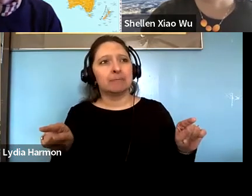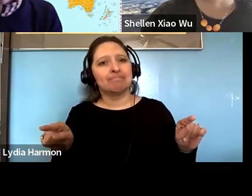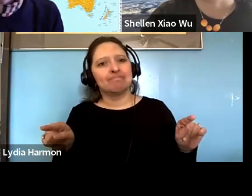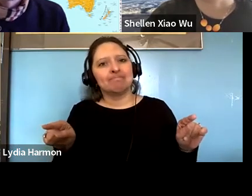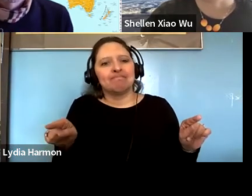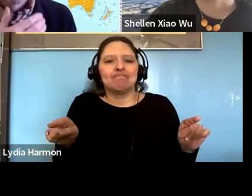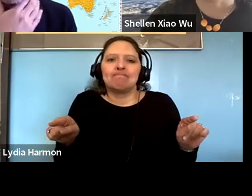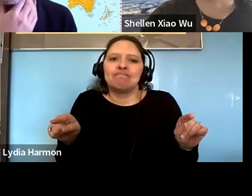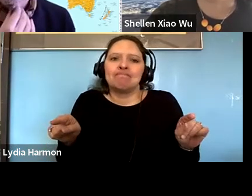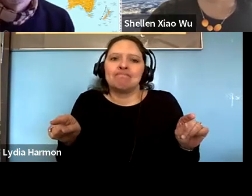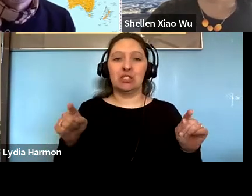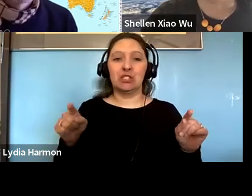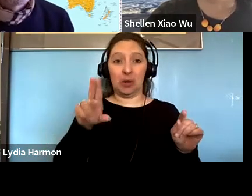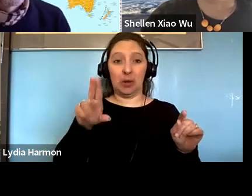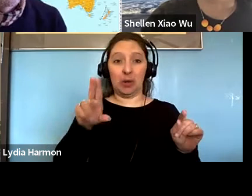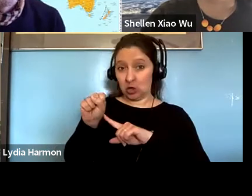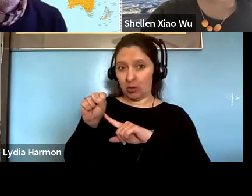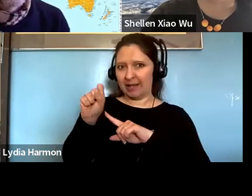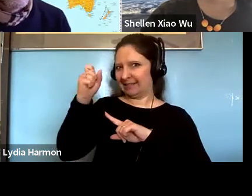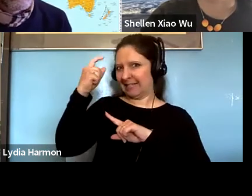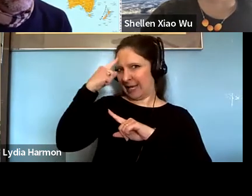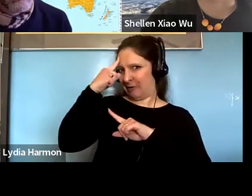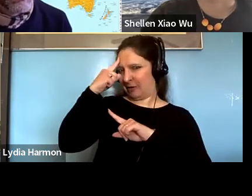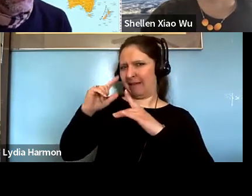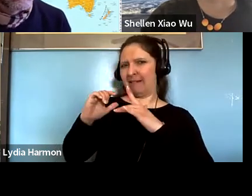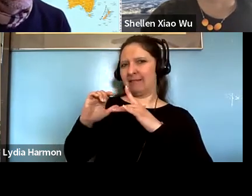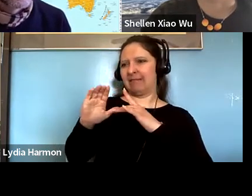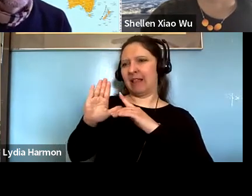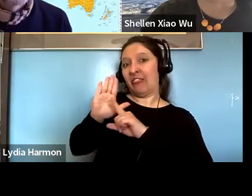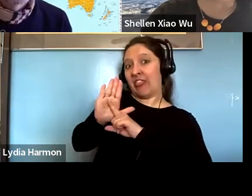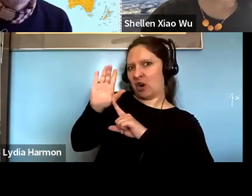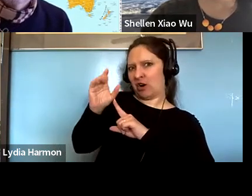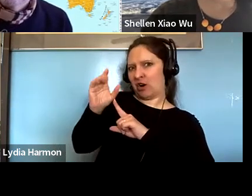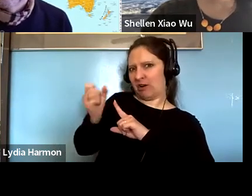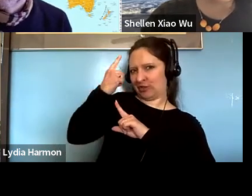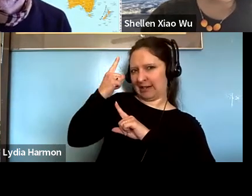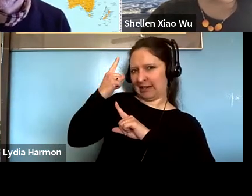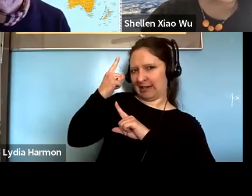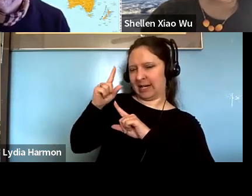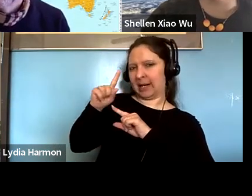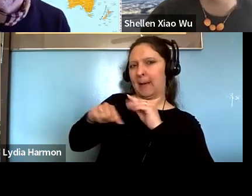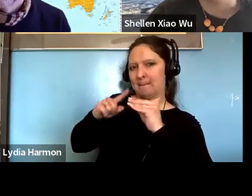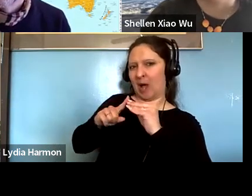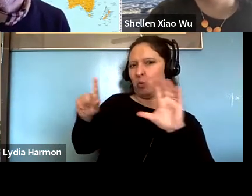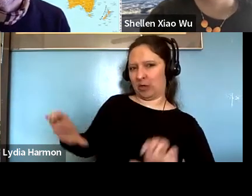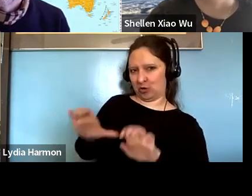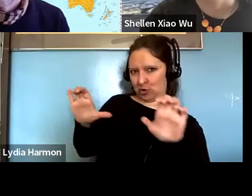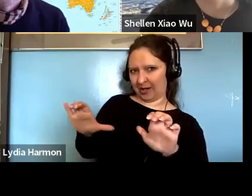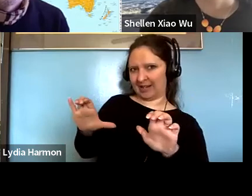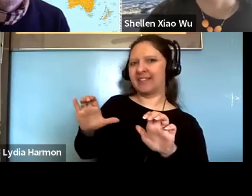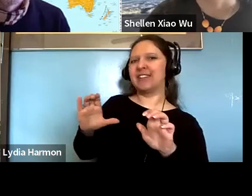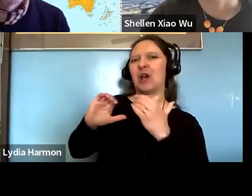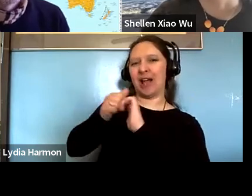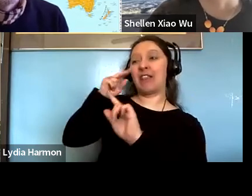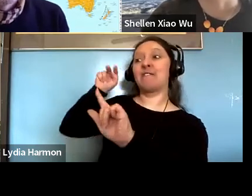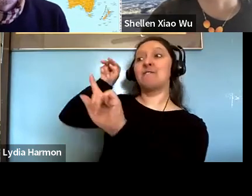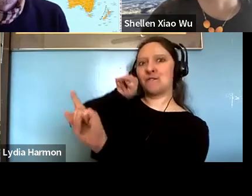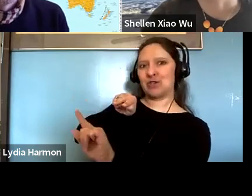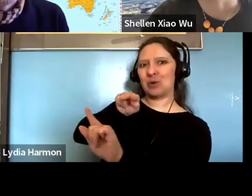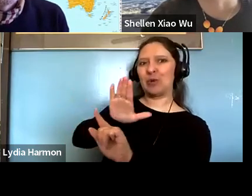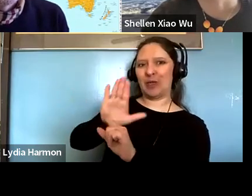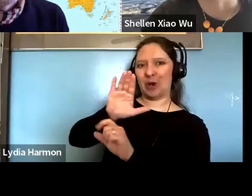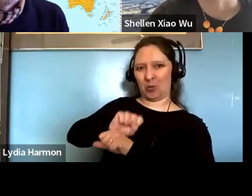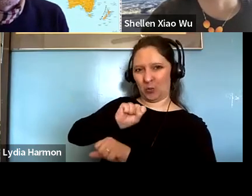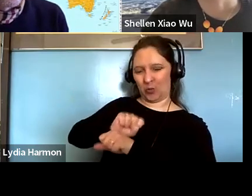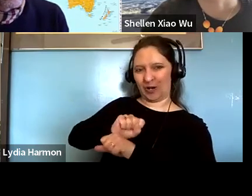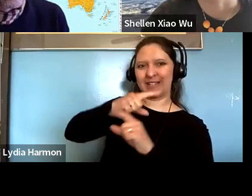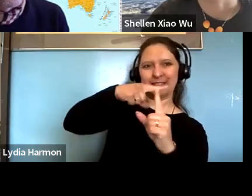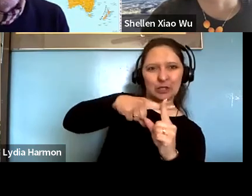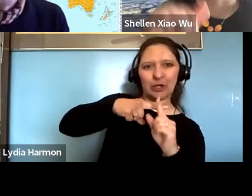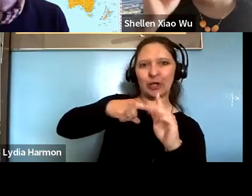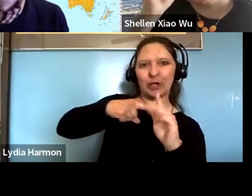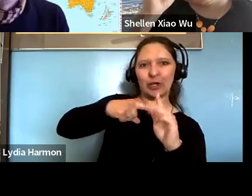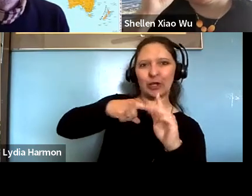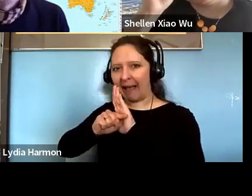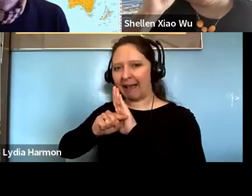Timothy Gill: What are actors in the US, like in the US Government like How are they understanding what they're doing, how are they you know viewing their work as being like good or bad or if it's complicating the such situations abroad, etc, etc.